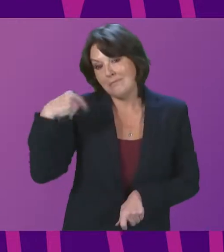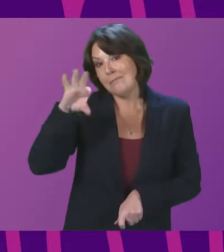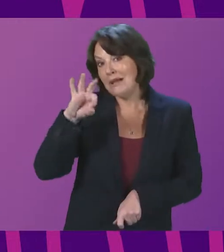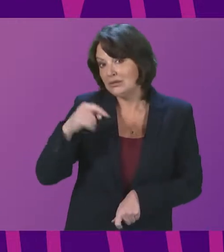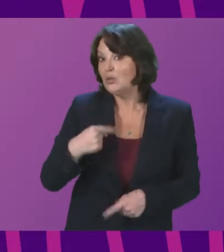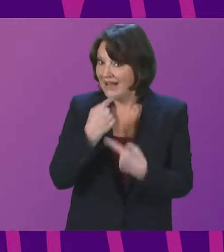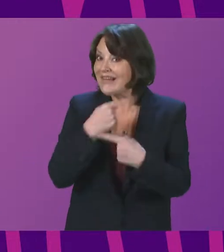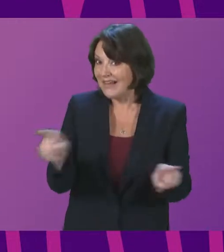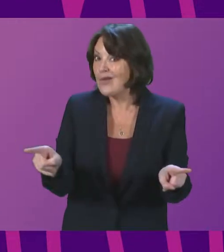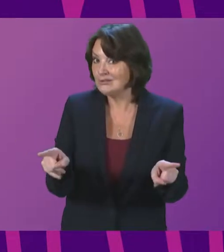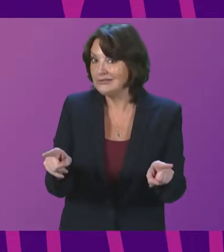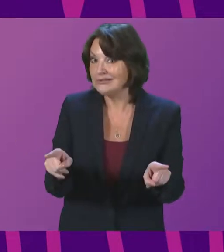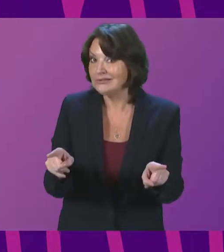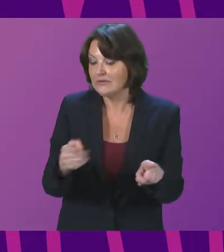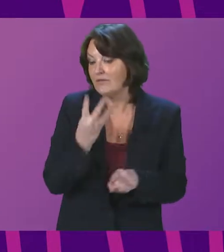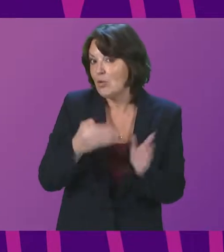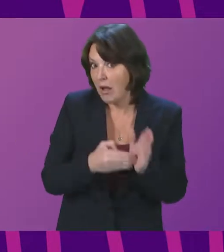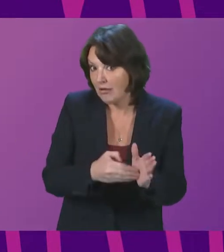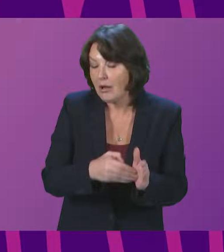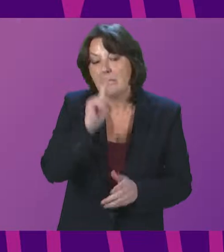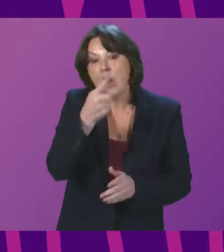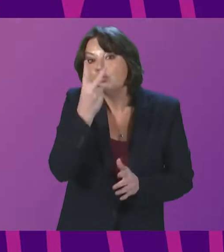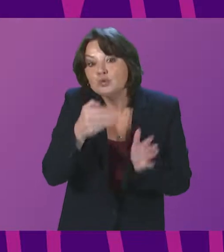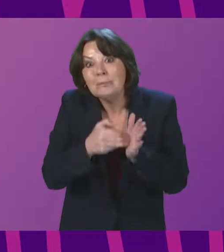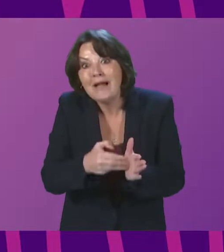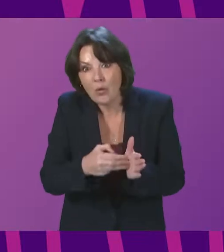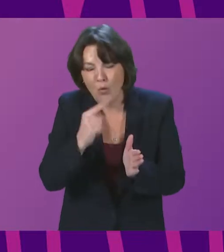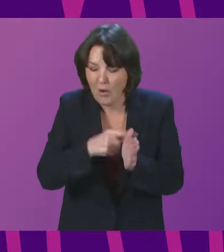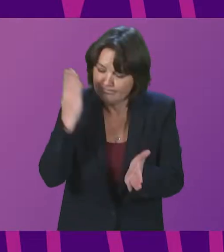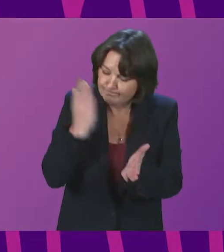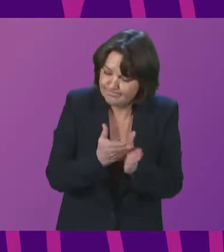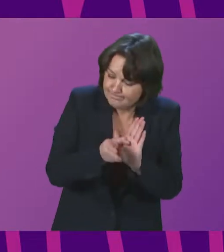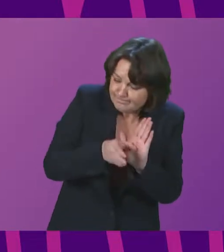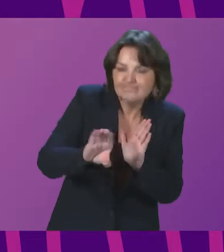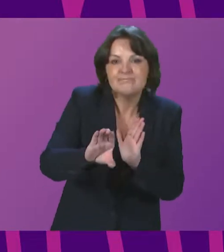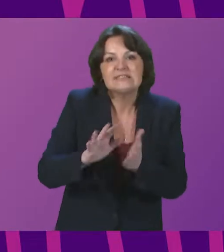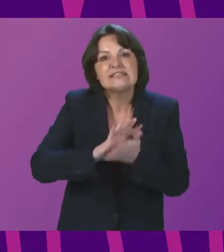aid, £2 million will go to the Disasters Emergency Committee appeal.